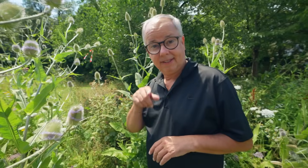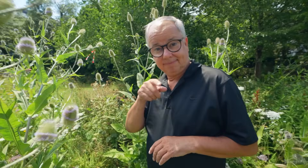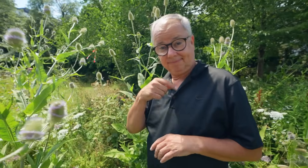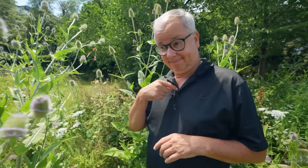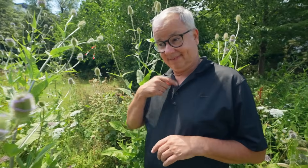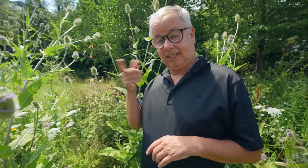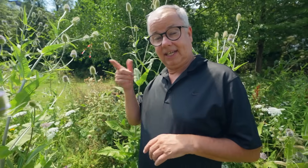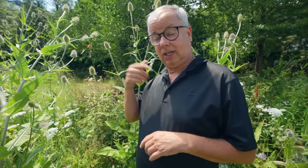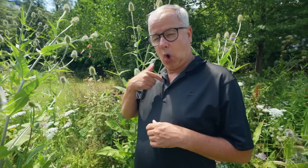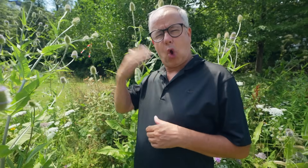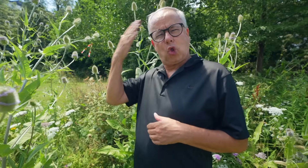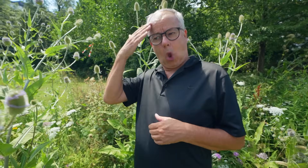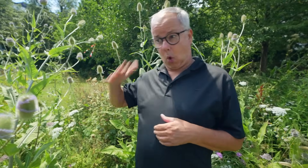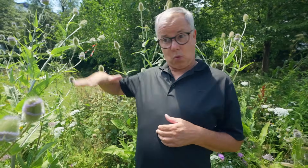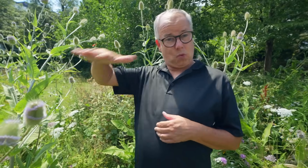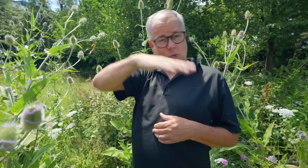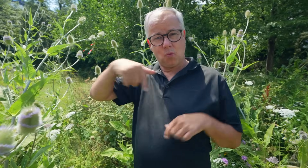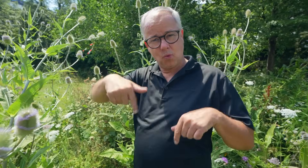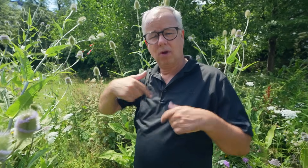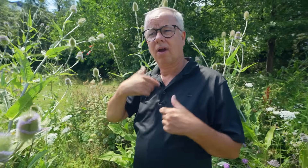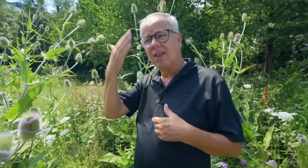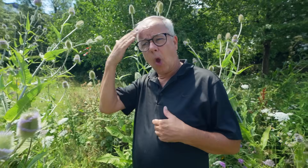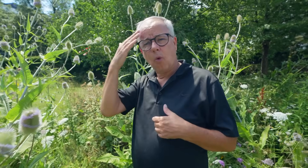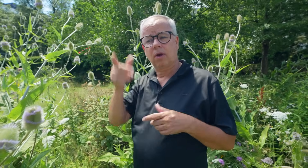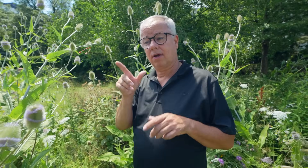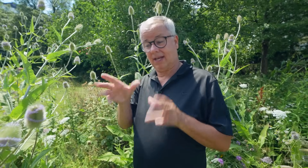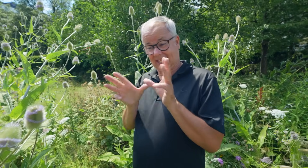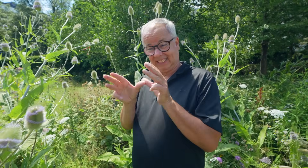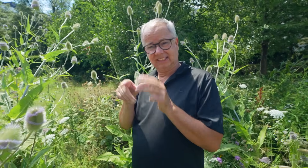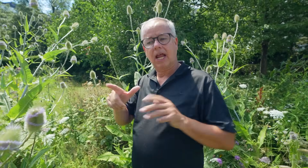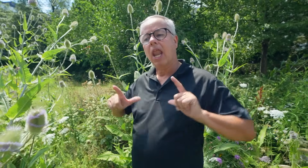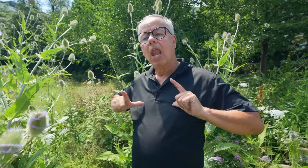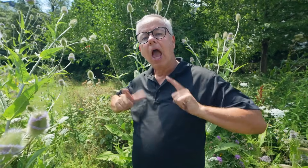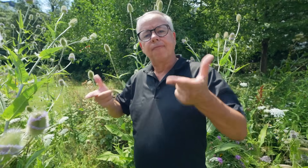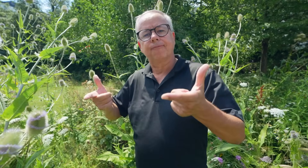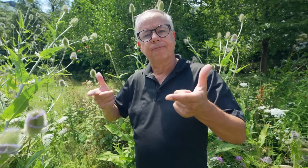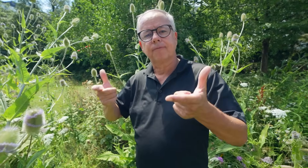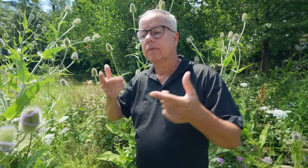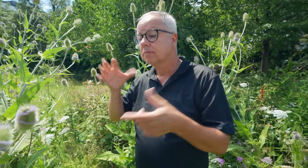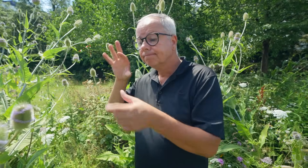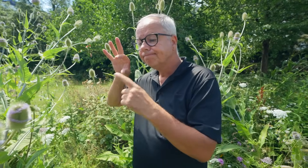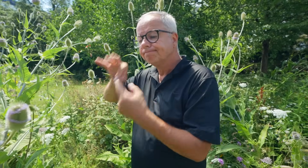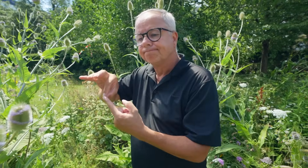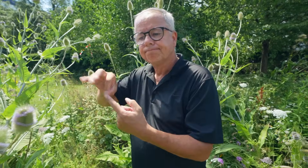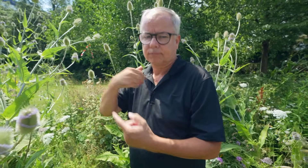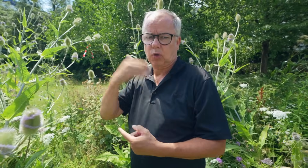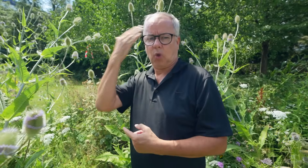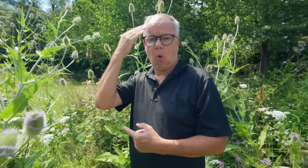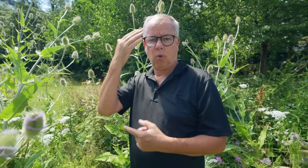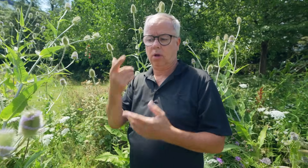As we all know, insects and plants